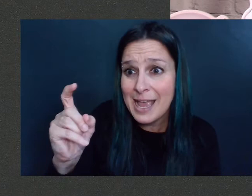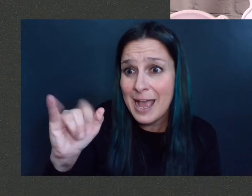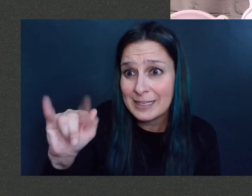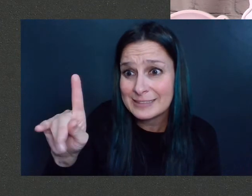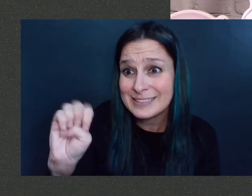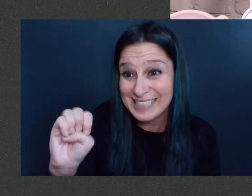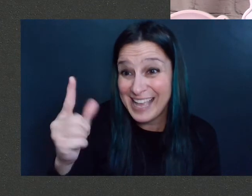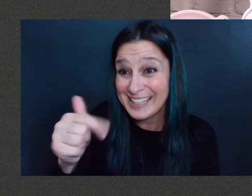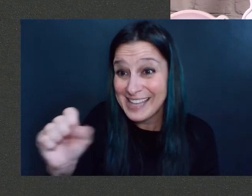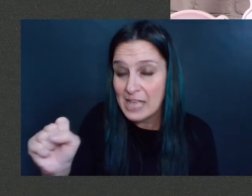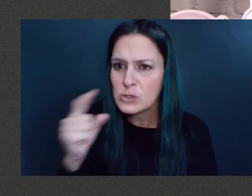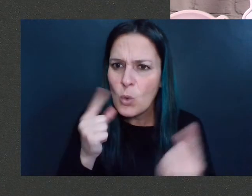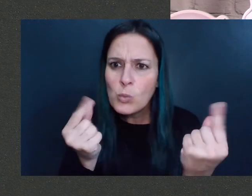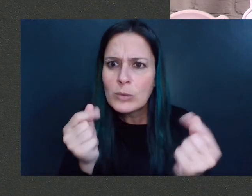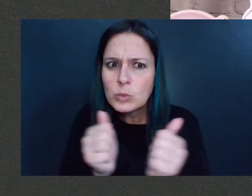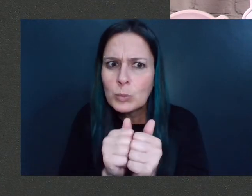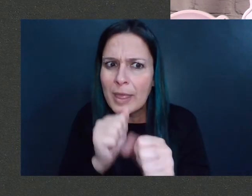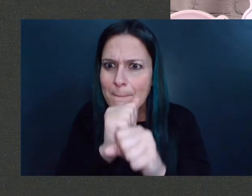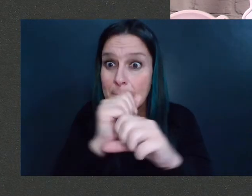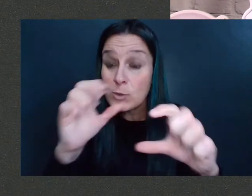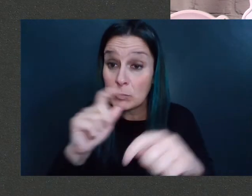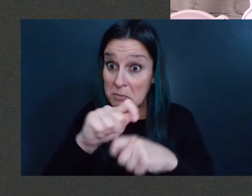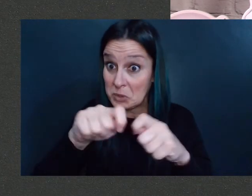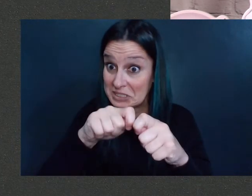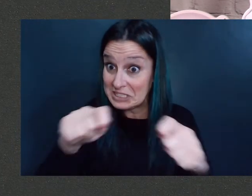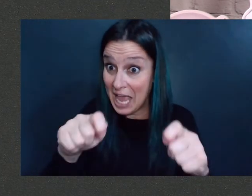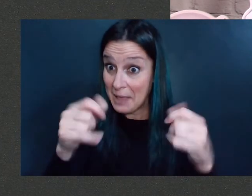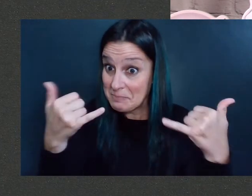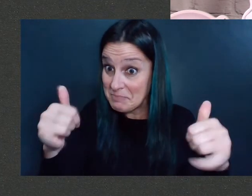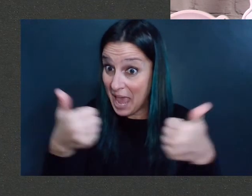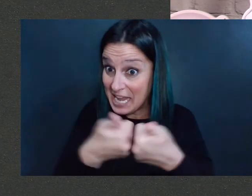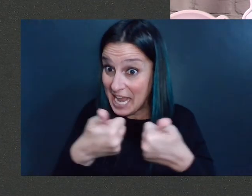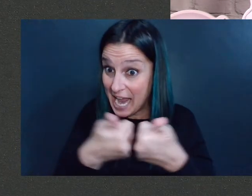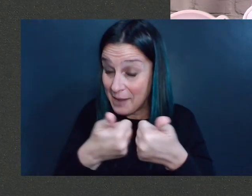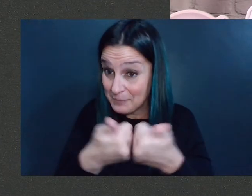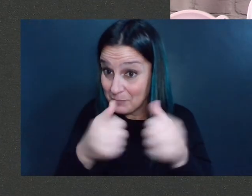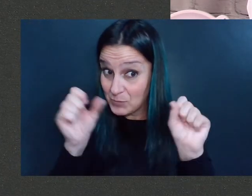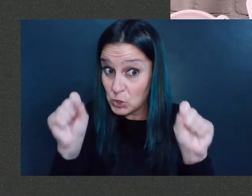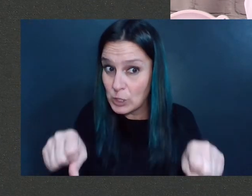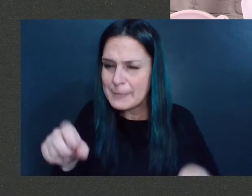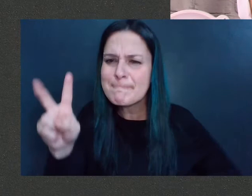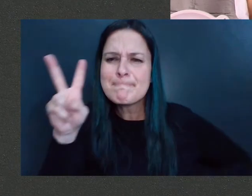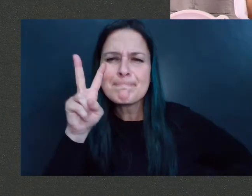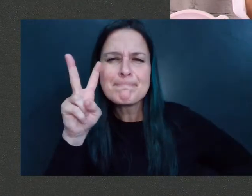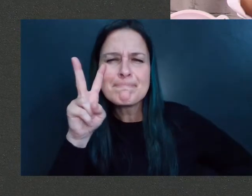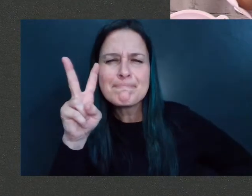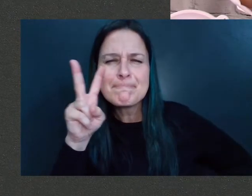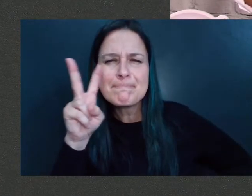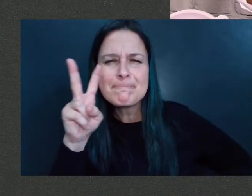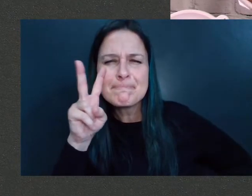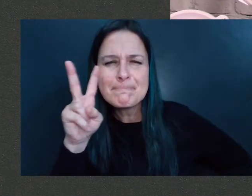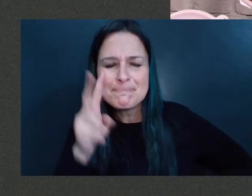Do you think you could tie off the balloon and play a game with it? Let's see if we can get it off of here.